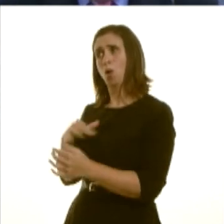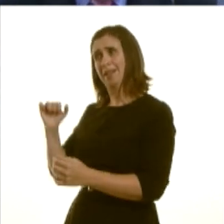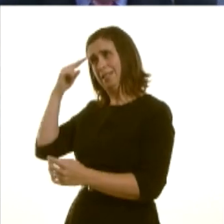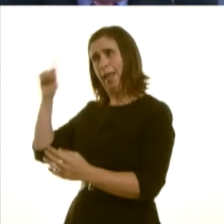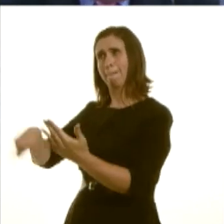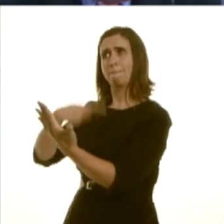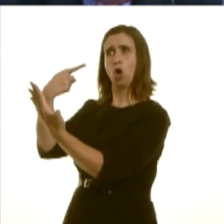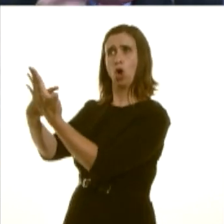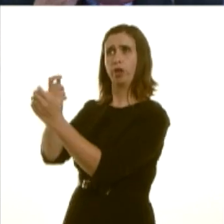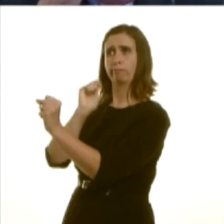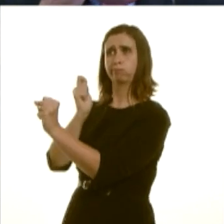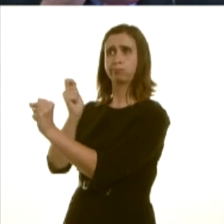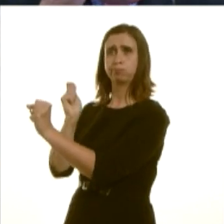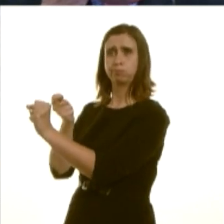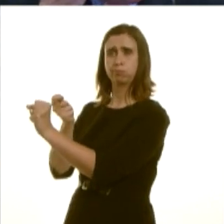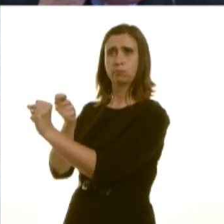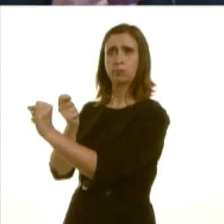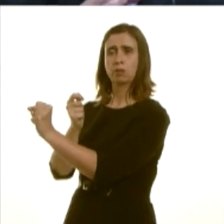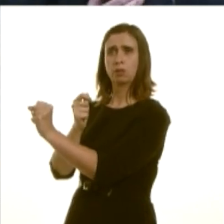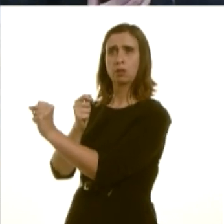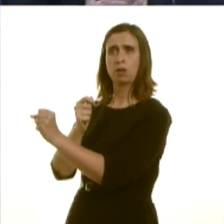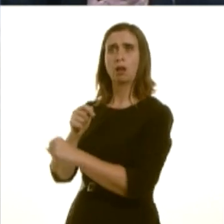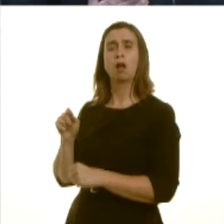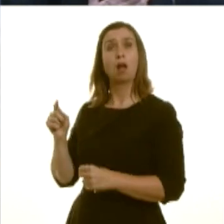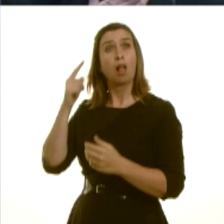in fairness to it, according to the guidance that it thought was in place, has refused